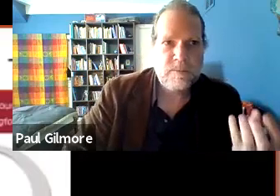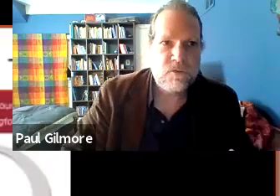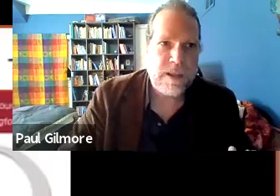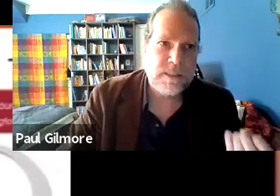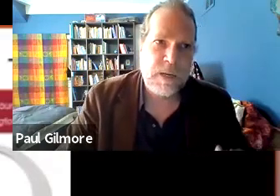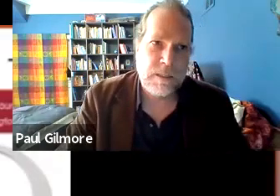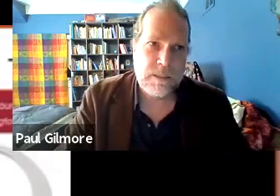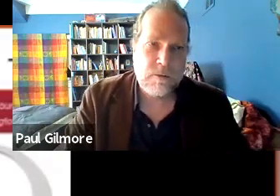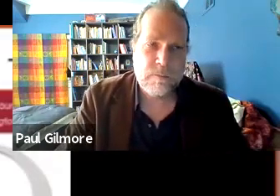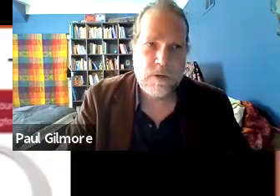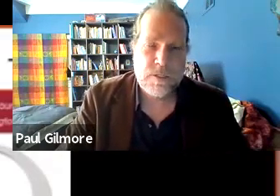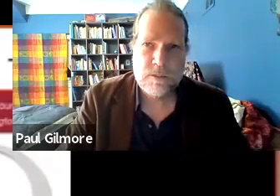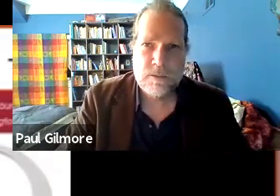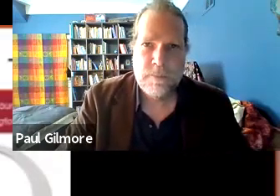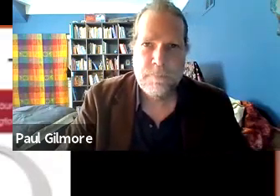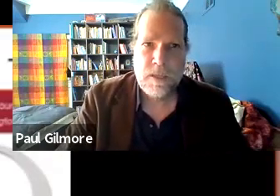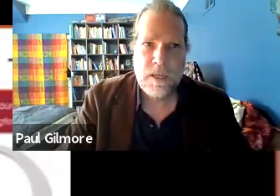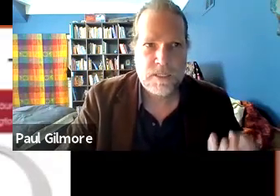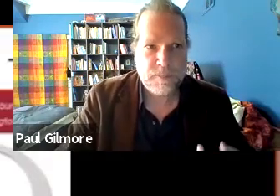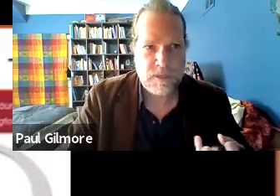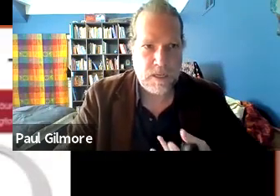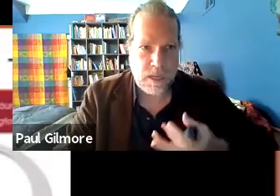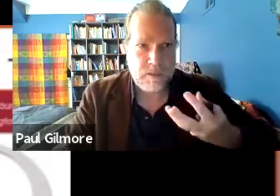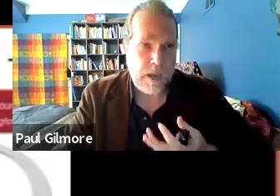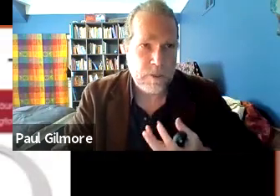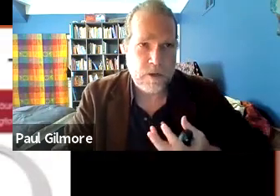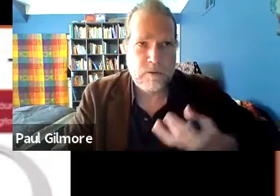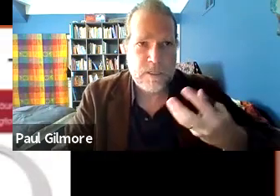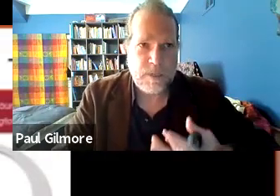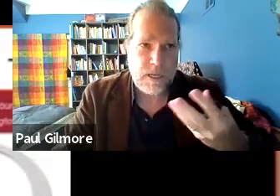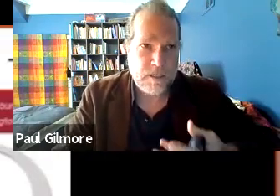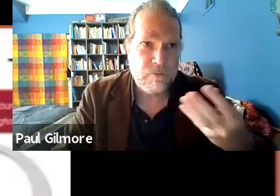could be threatened by Latino immigration, except a kind, I would argue except a kind of